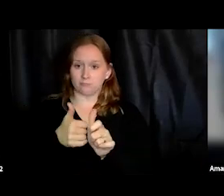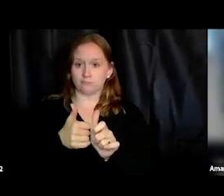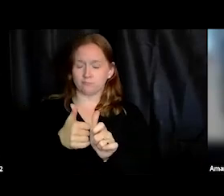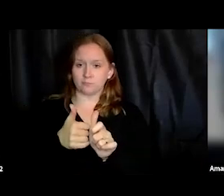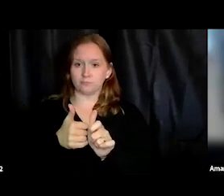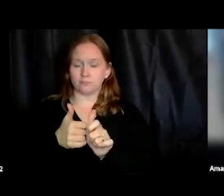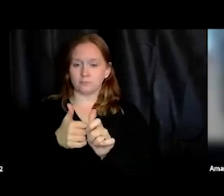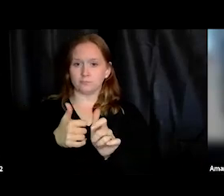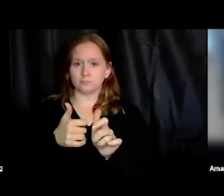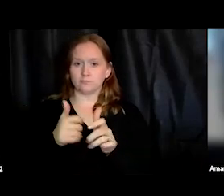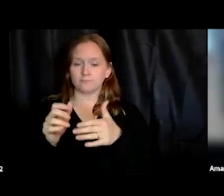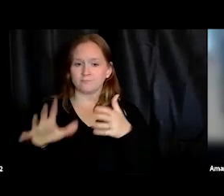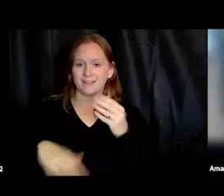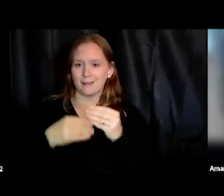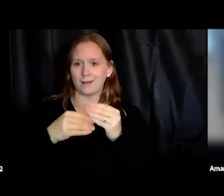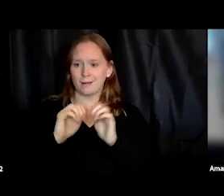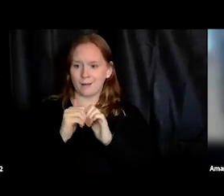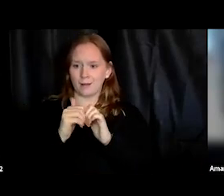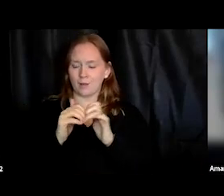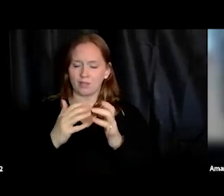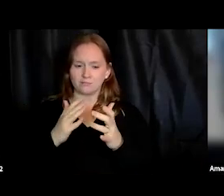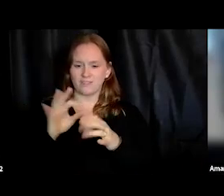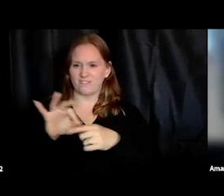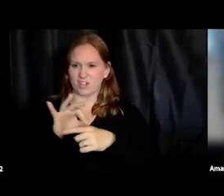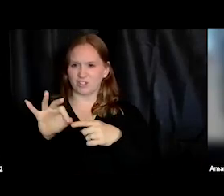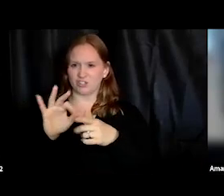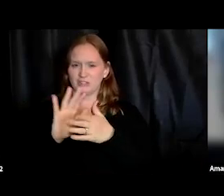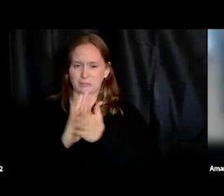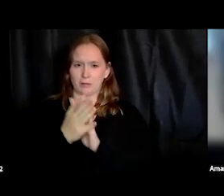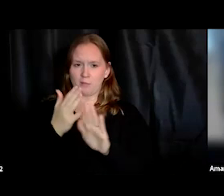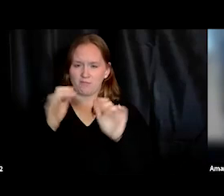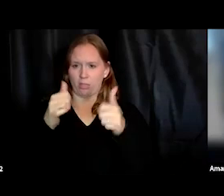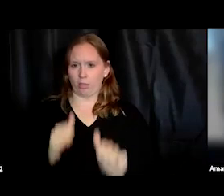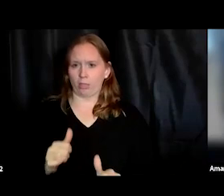have led to functional impairments. So you can't just talk about the symptoms they experience